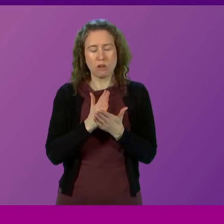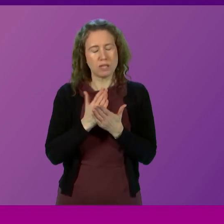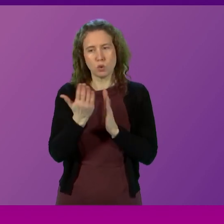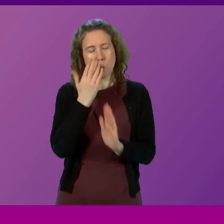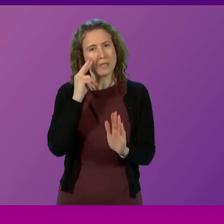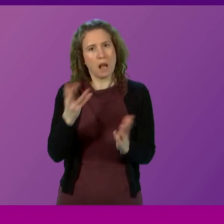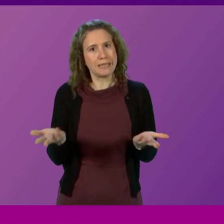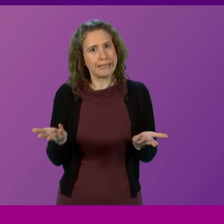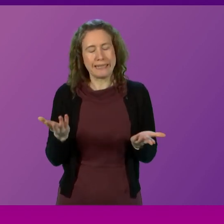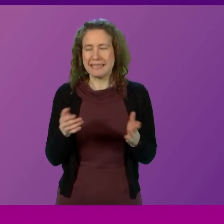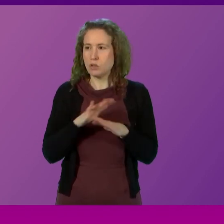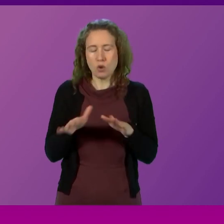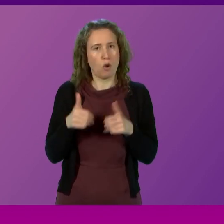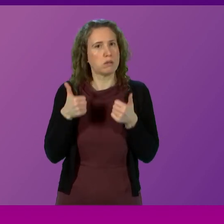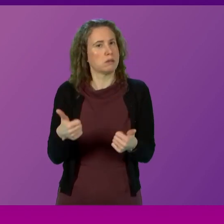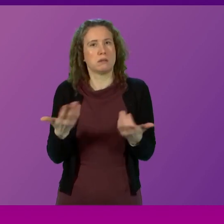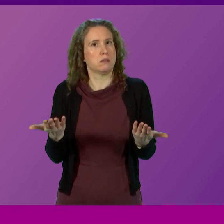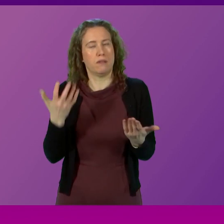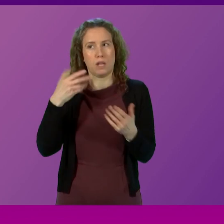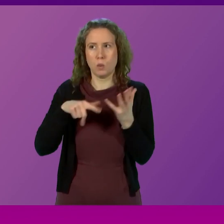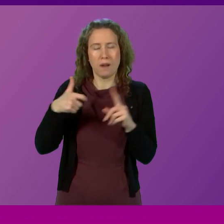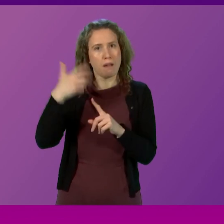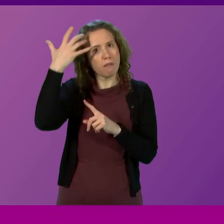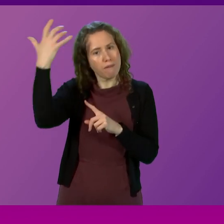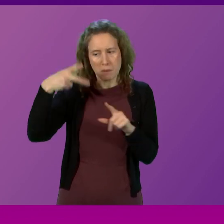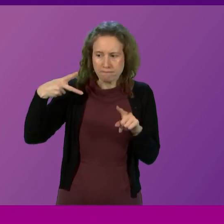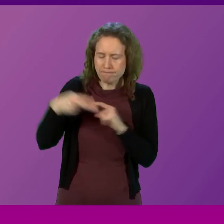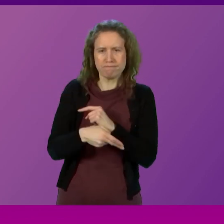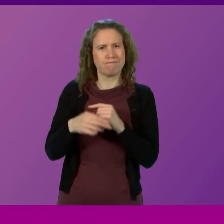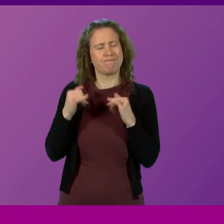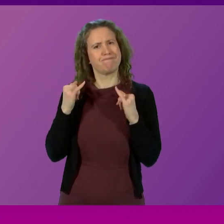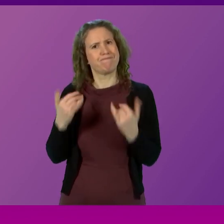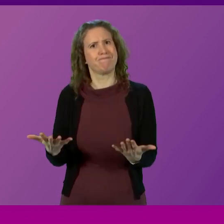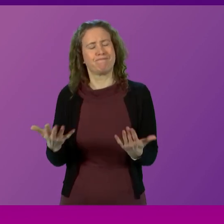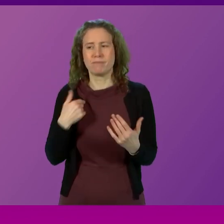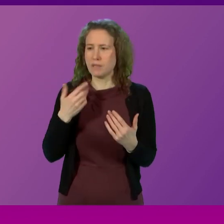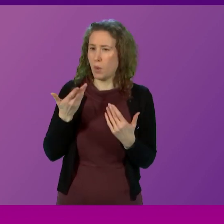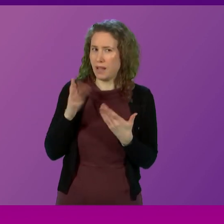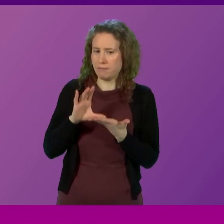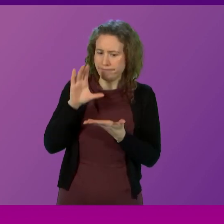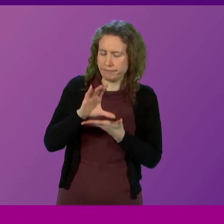for the UK Government to make those cuts to the tariff for local councils, and we will